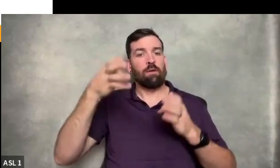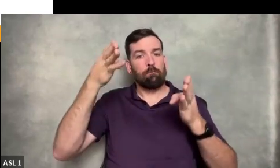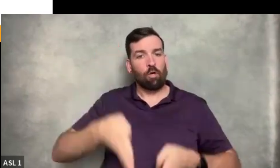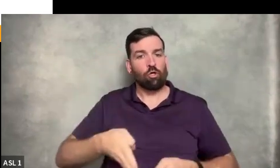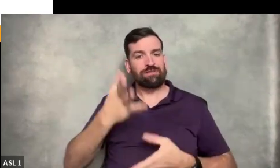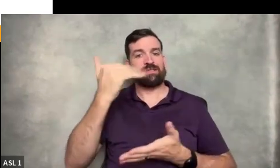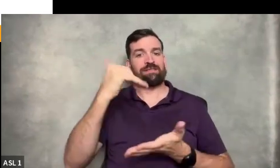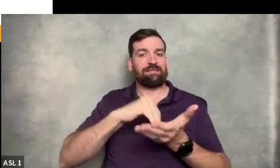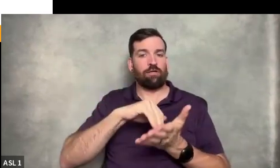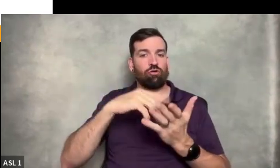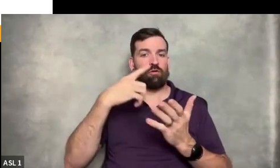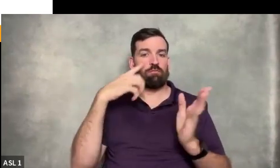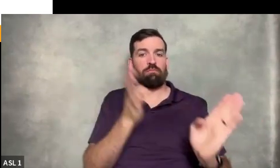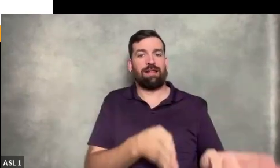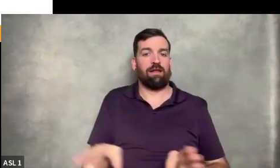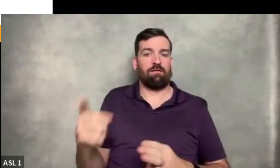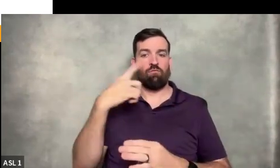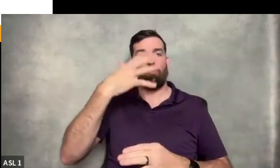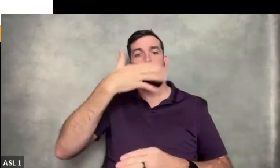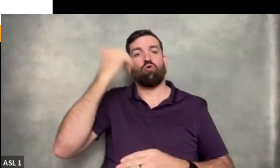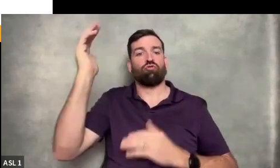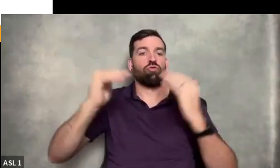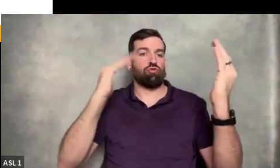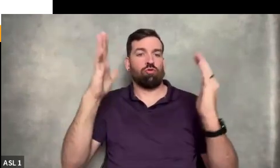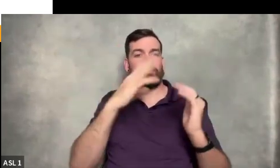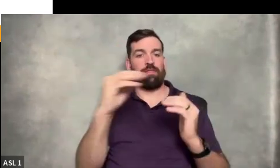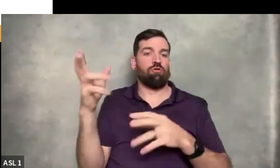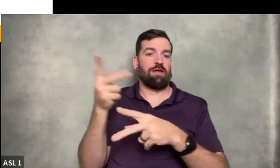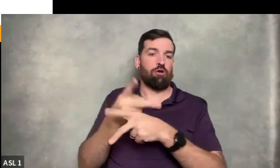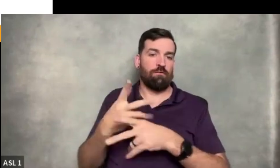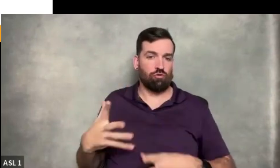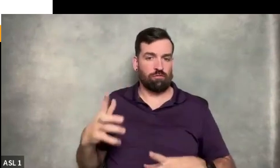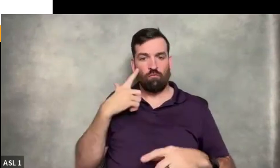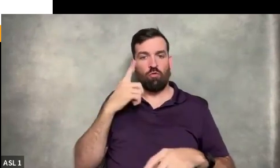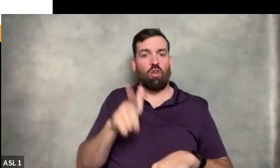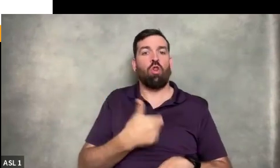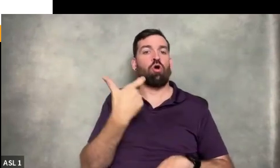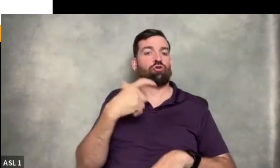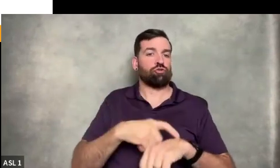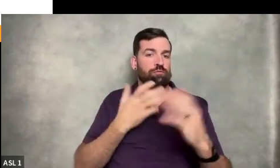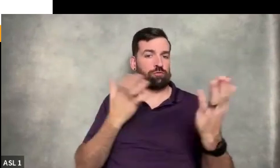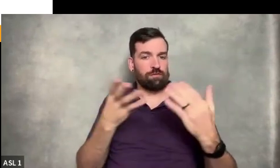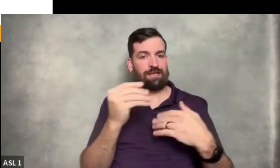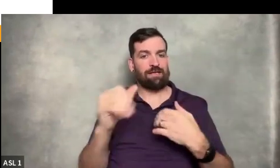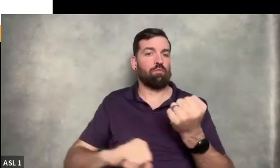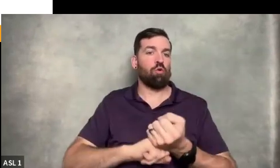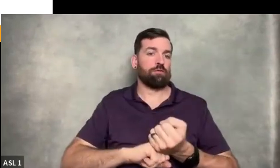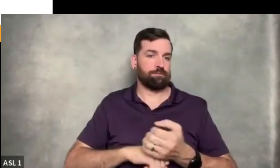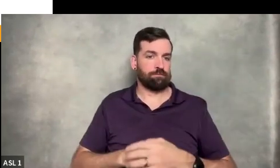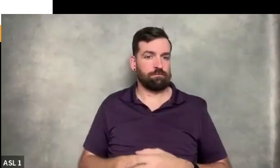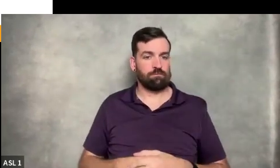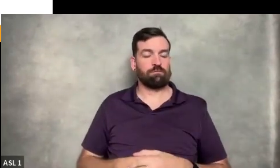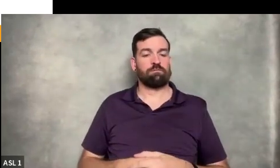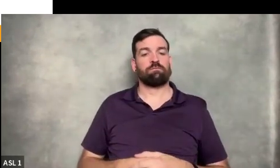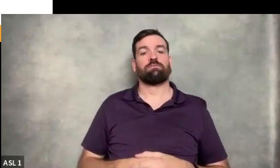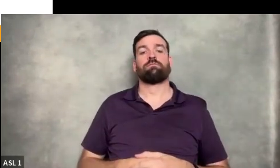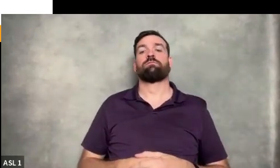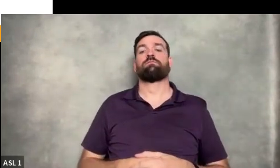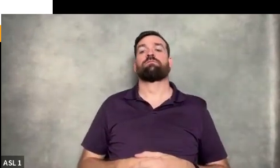older adults and their caregivers across the spectrum of long-term services and supports.